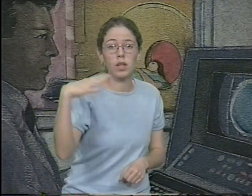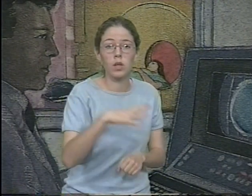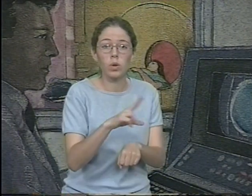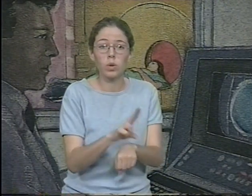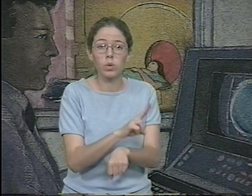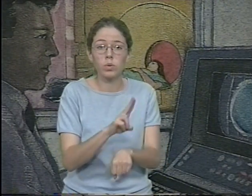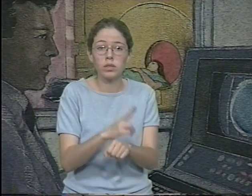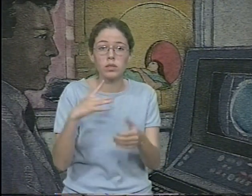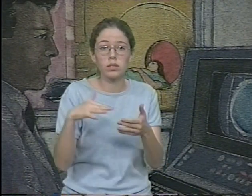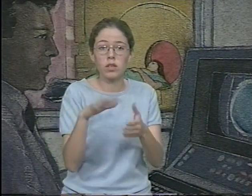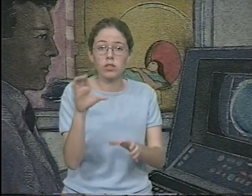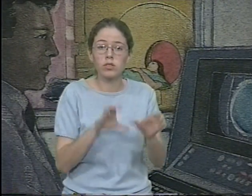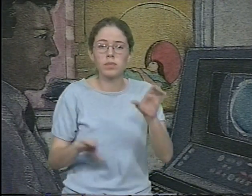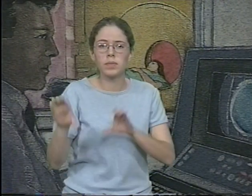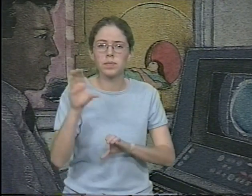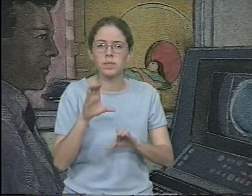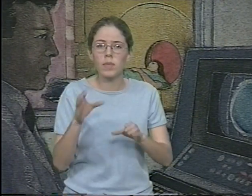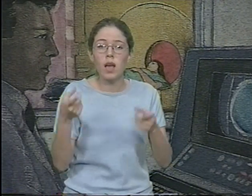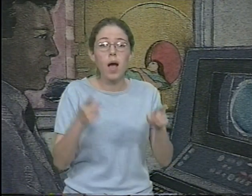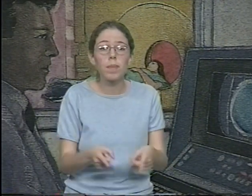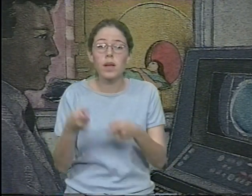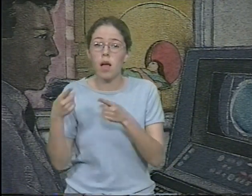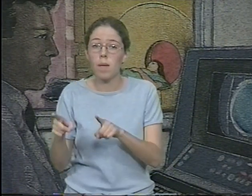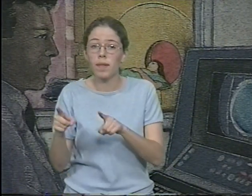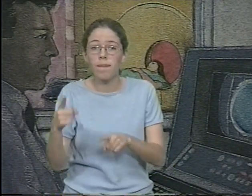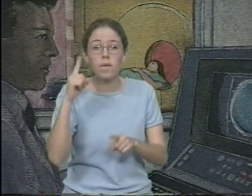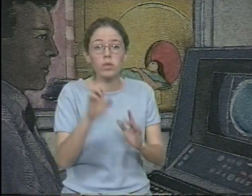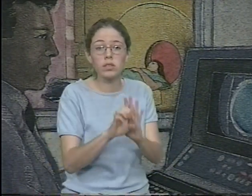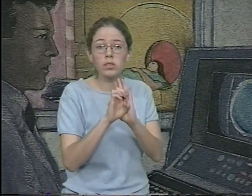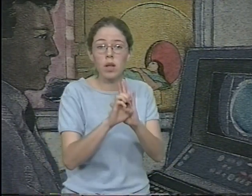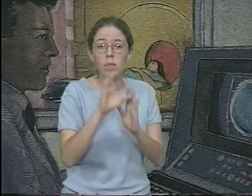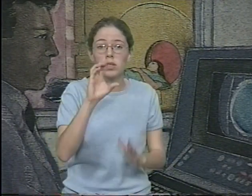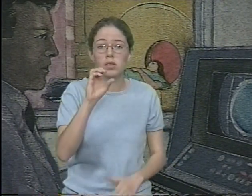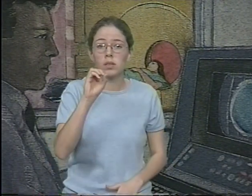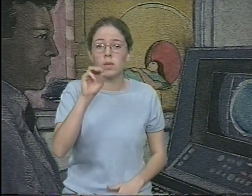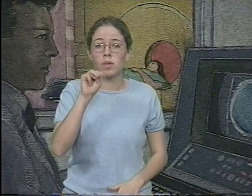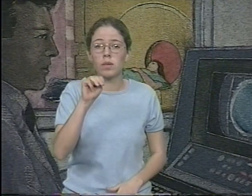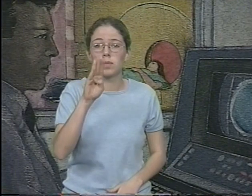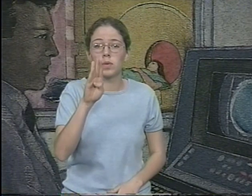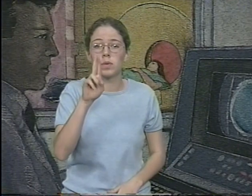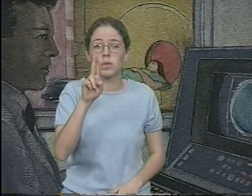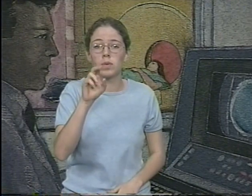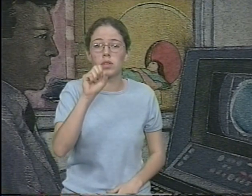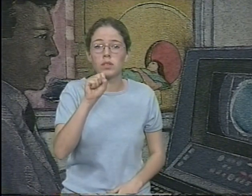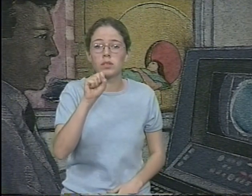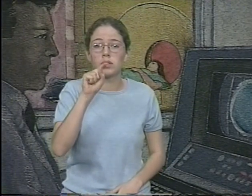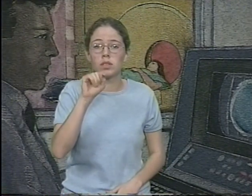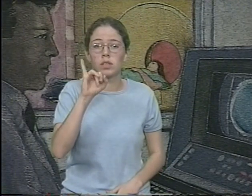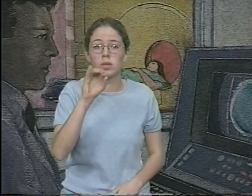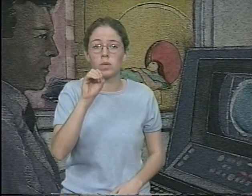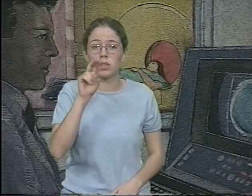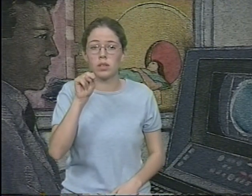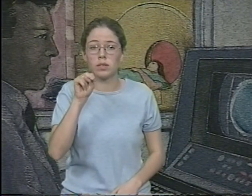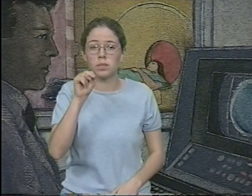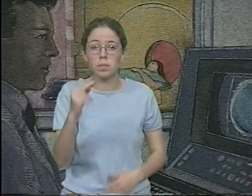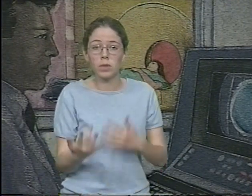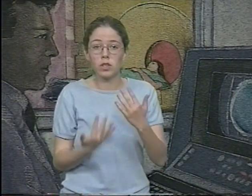reactions such as combustion, or burning; the research may someday help reduce pollution.